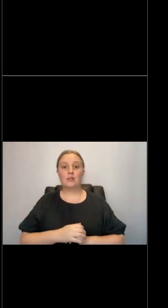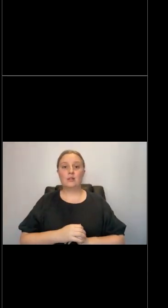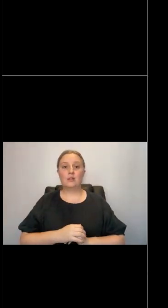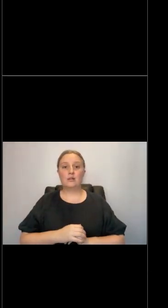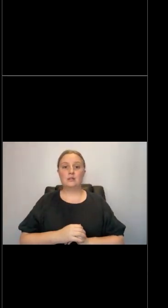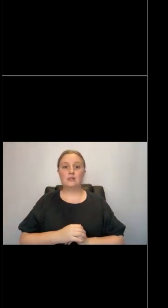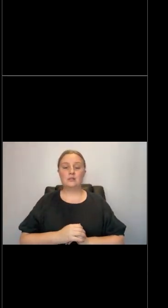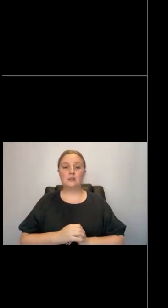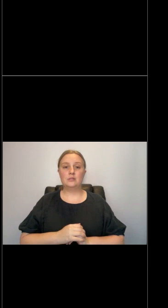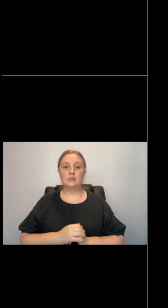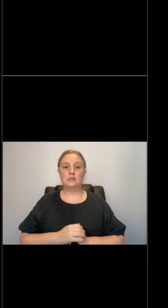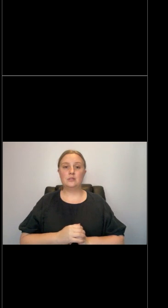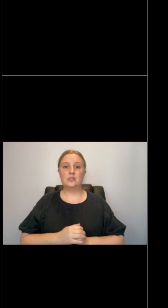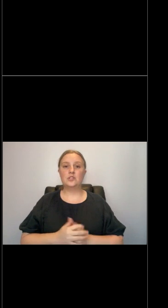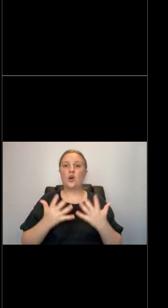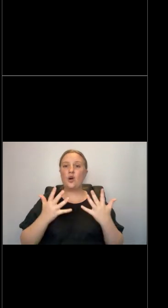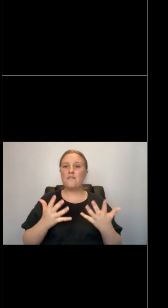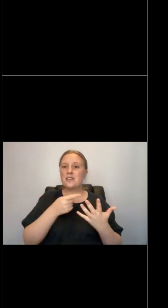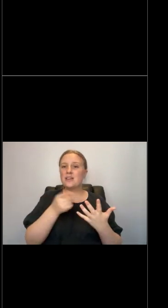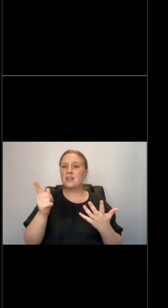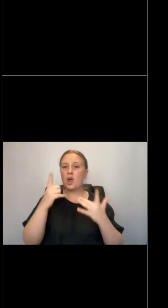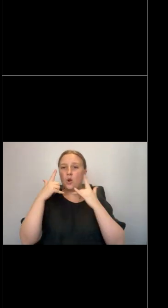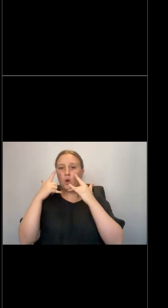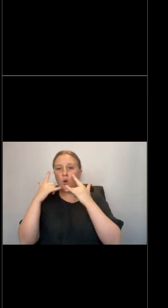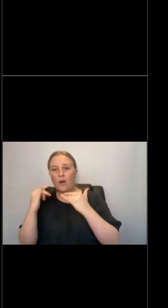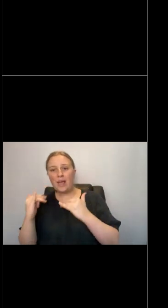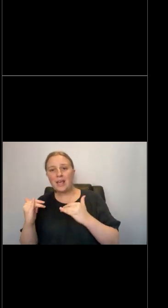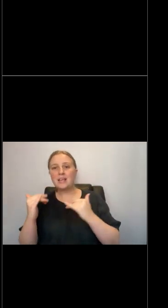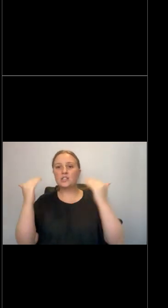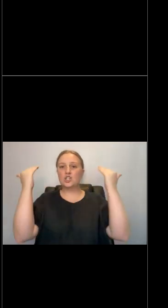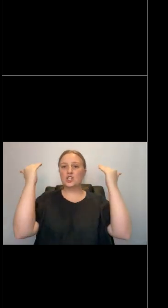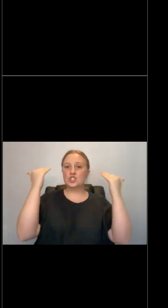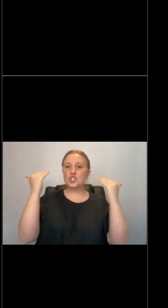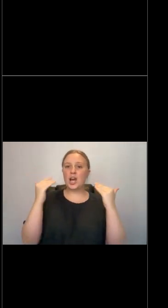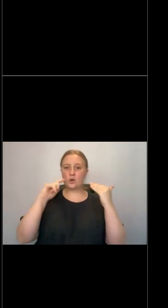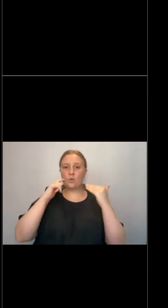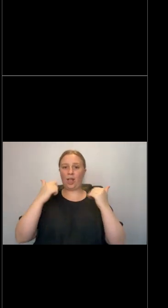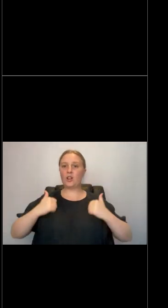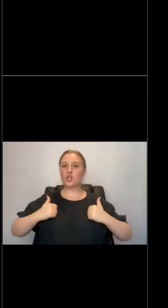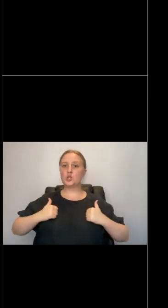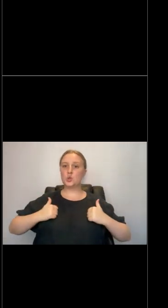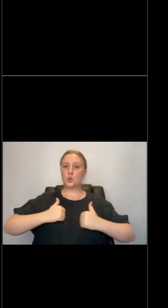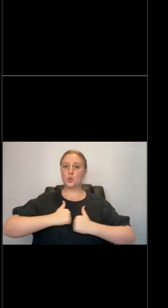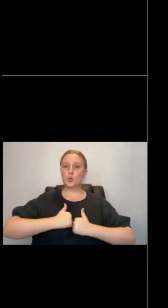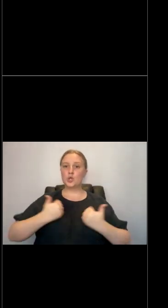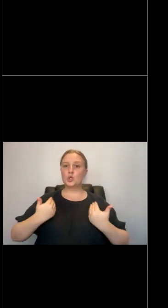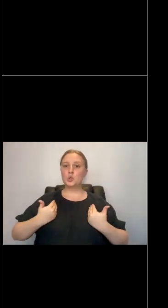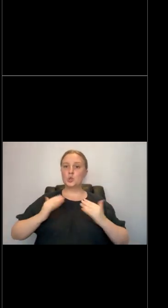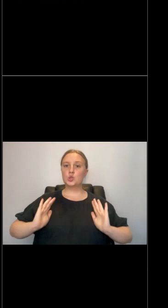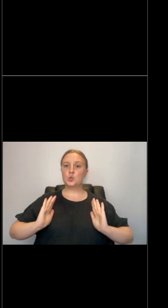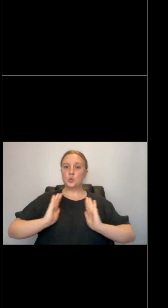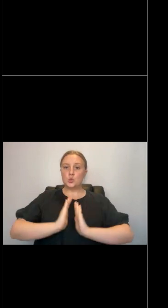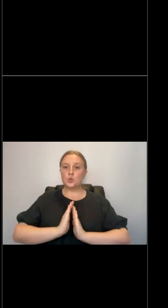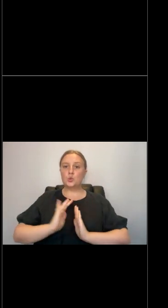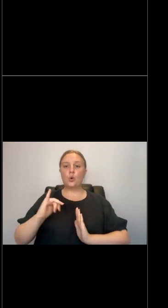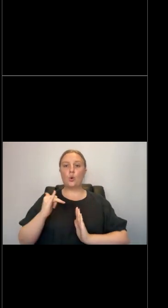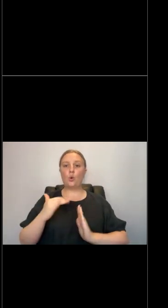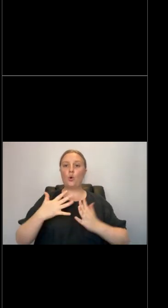the lawyers and the judges will either wear suits or robes and wigs very formal.